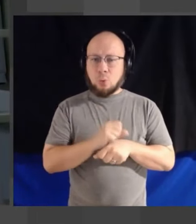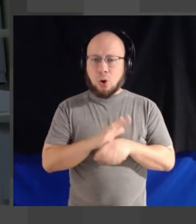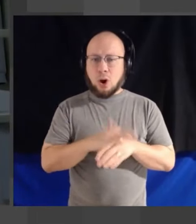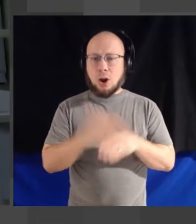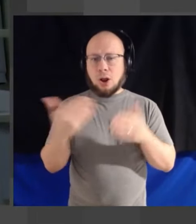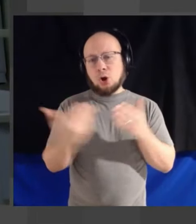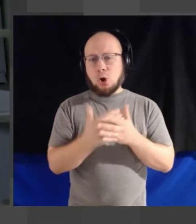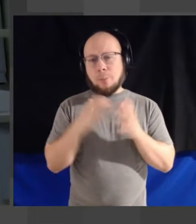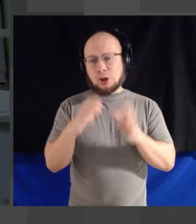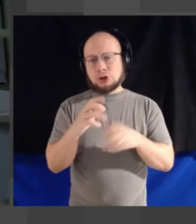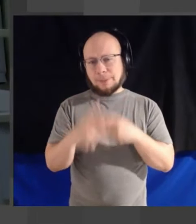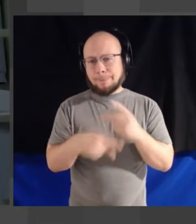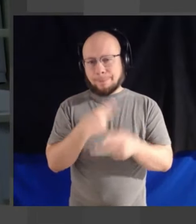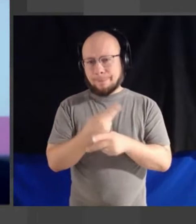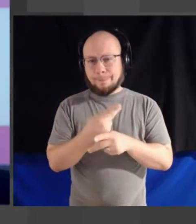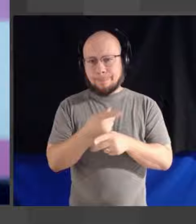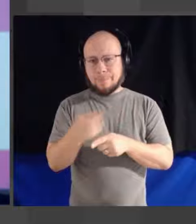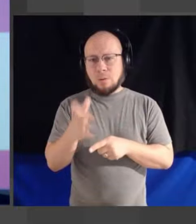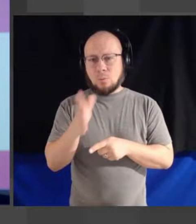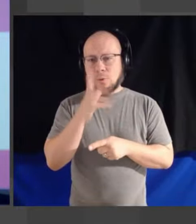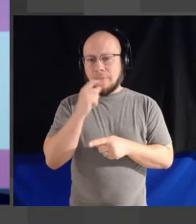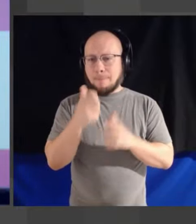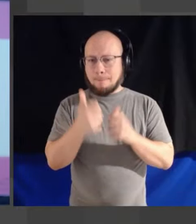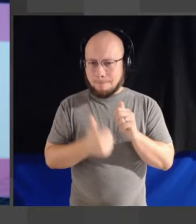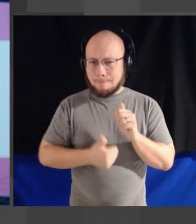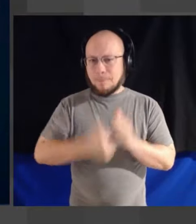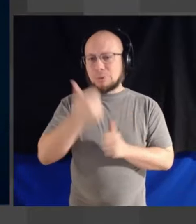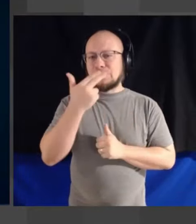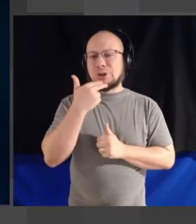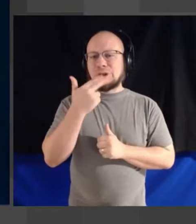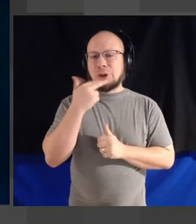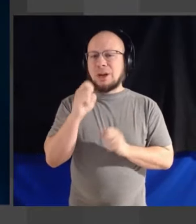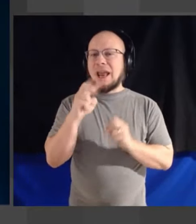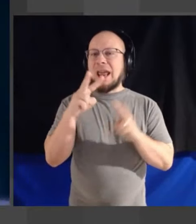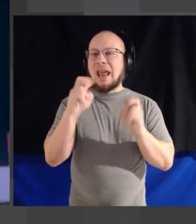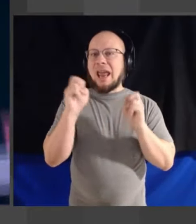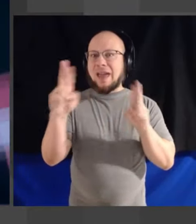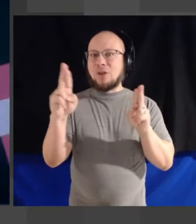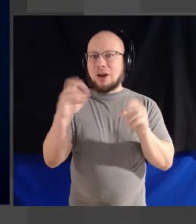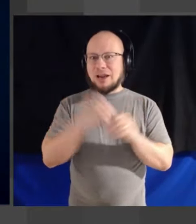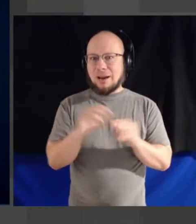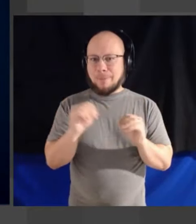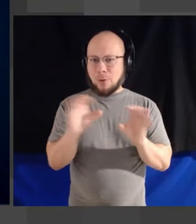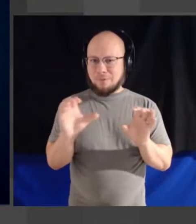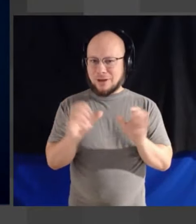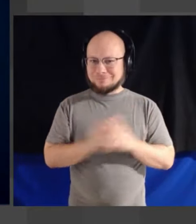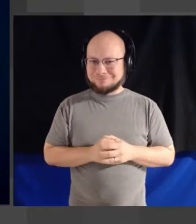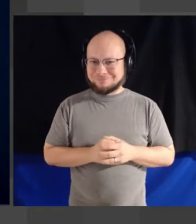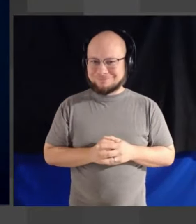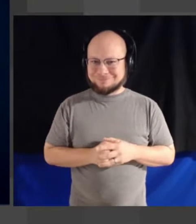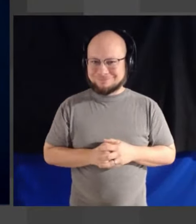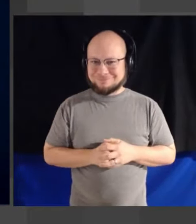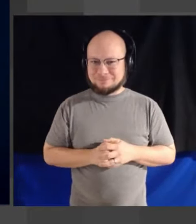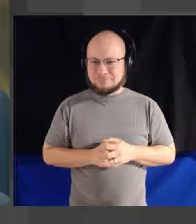EXCITING NEW MOB. THIS NEW MOB WILL BE THE CUTEST PREDATOR EVER EXISTED IN